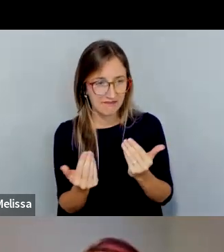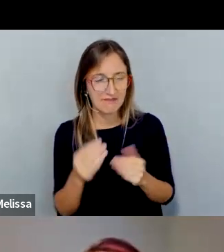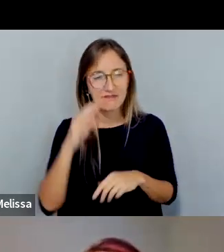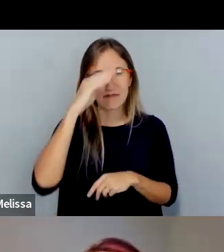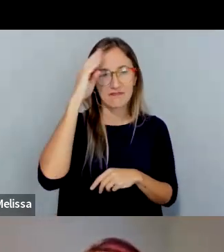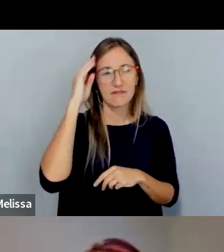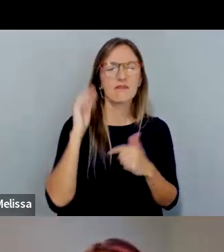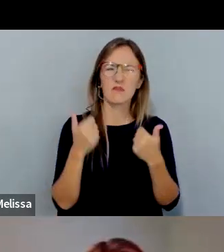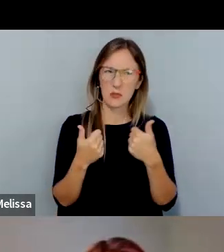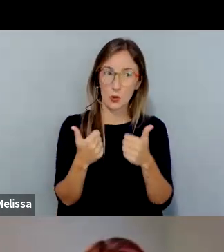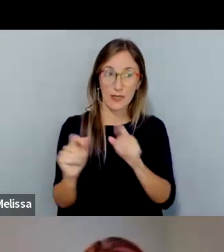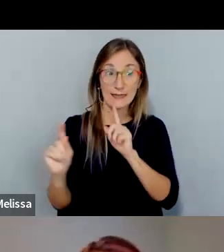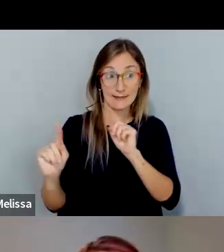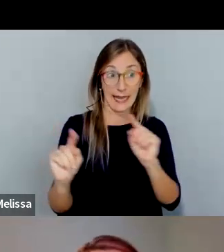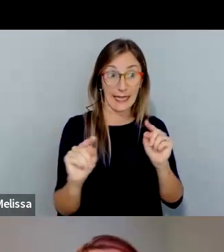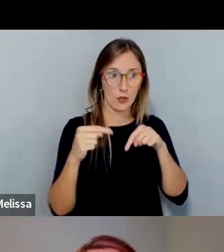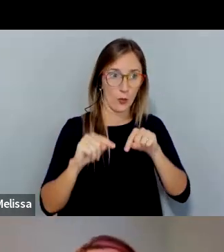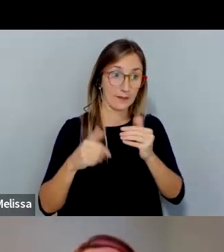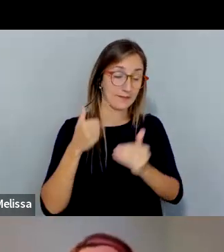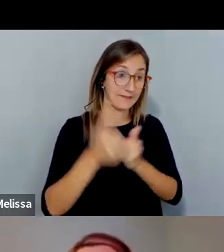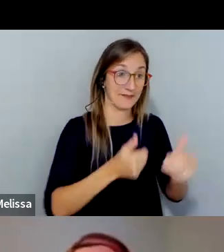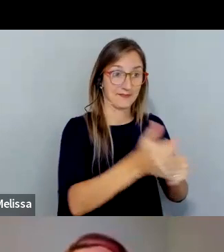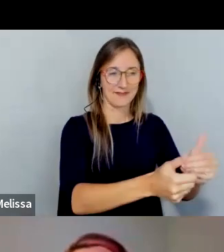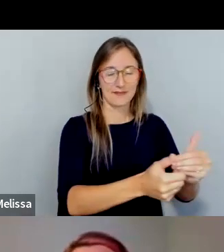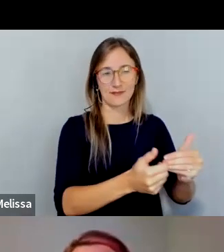guess what that, we will get started. If you have questions, feel free to